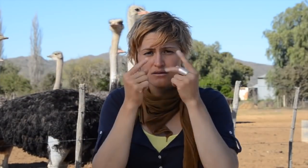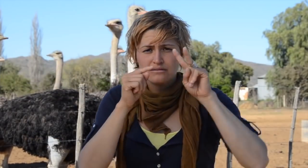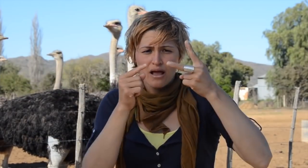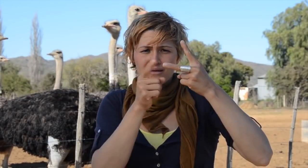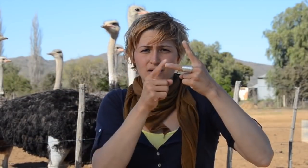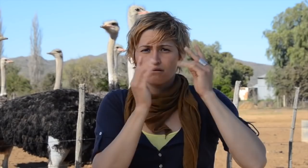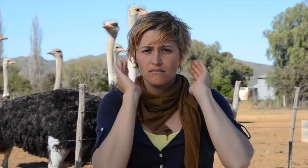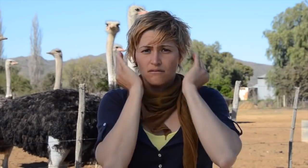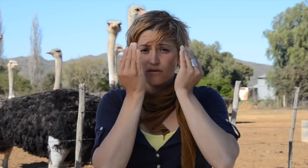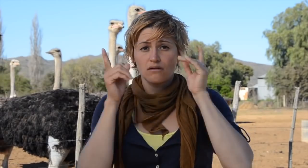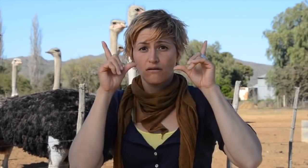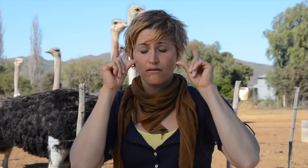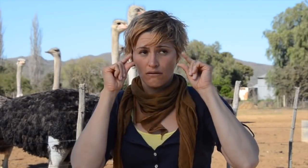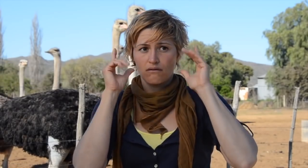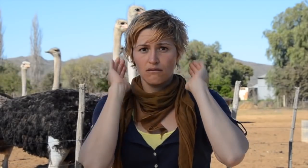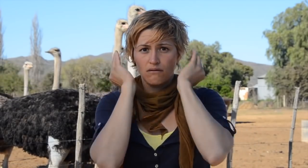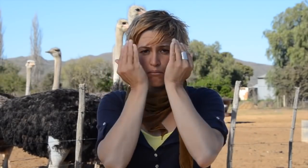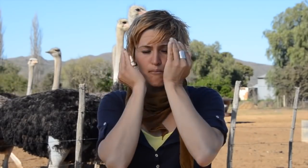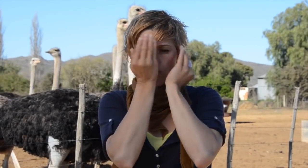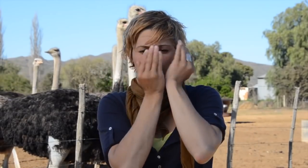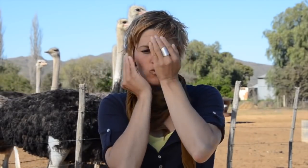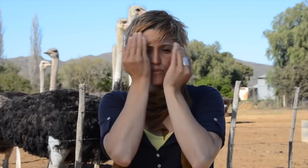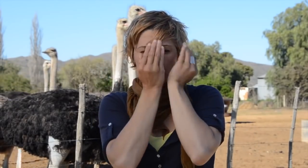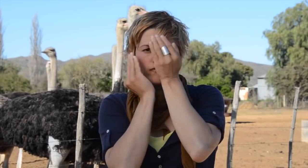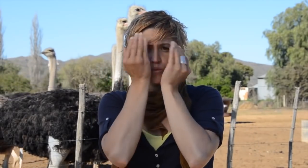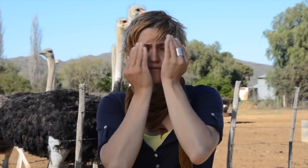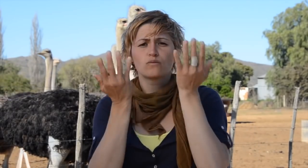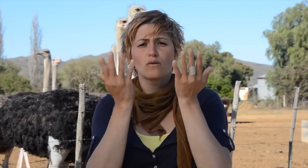The second pair of lids of their eyes when blinked moves around inside and act as